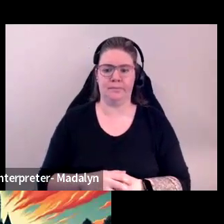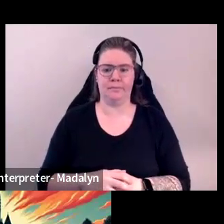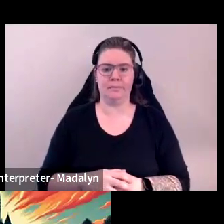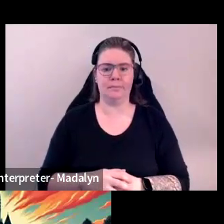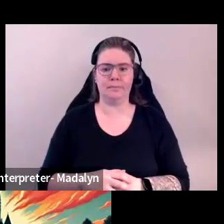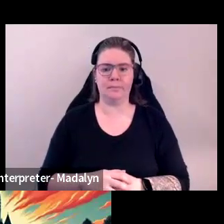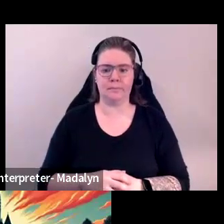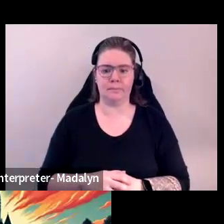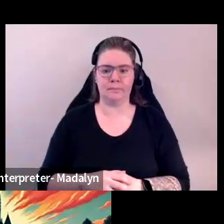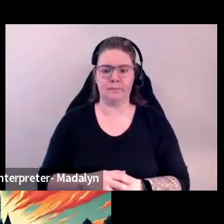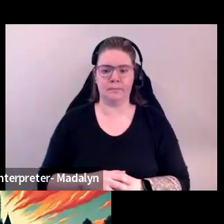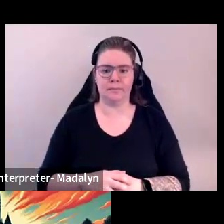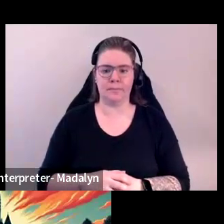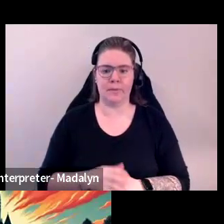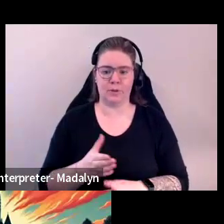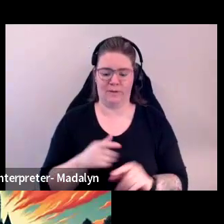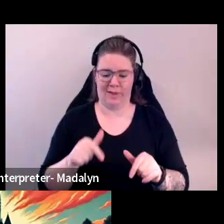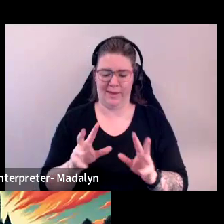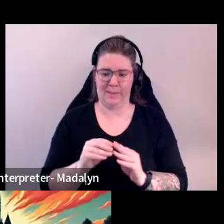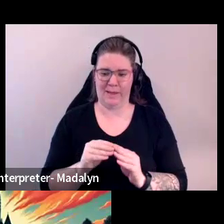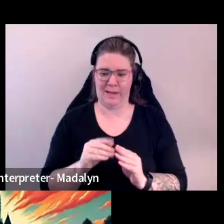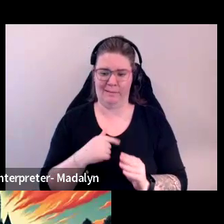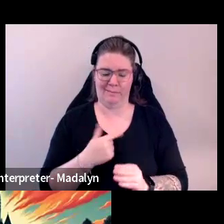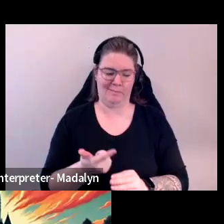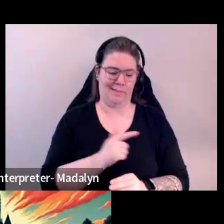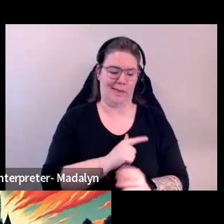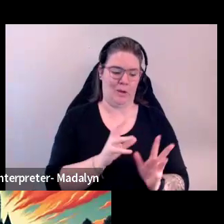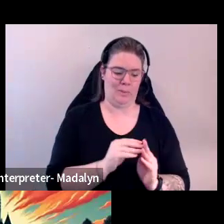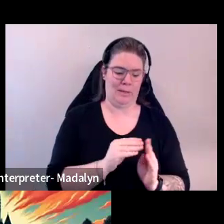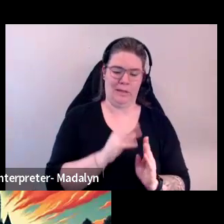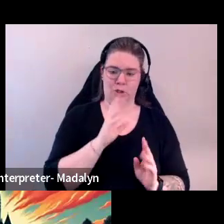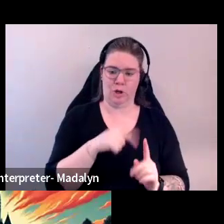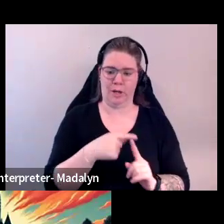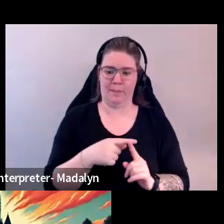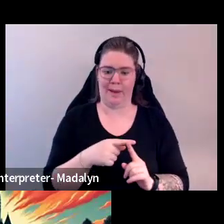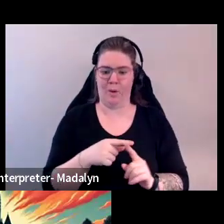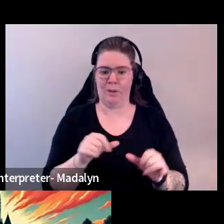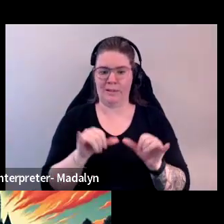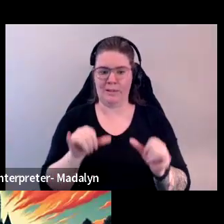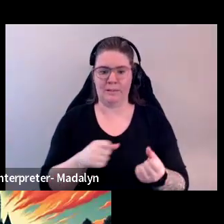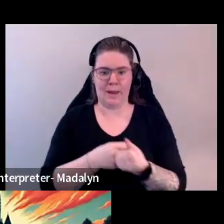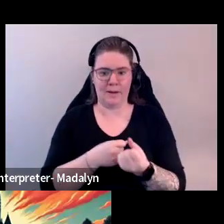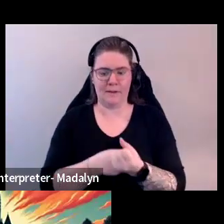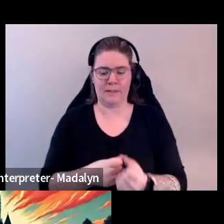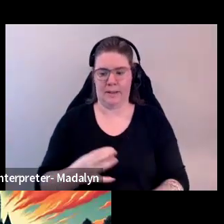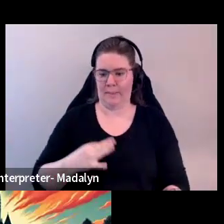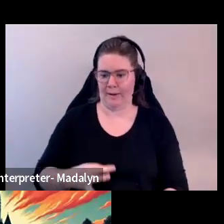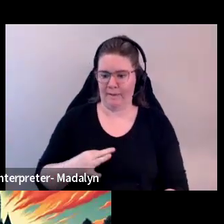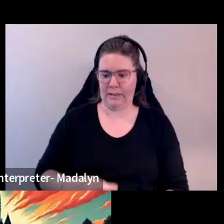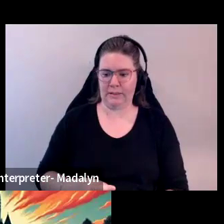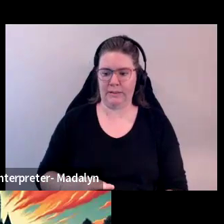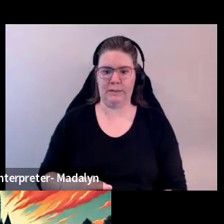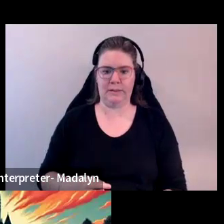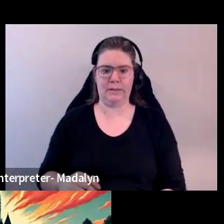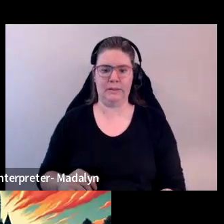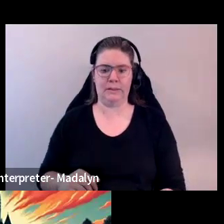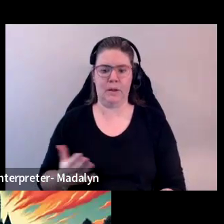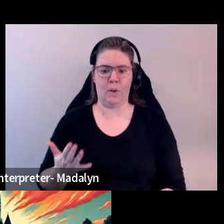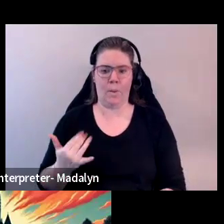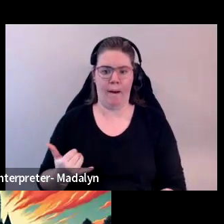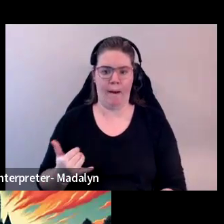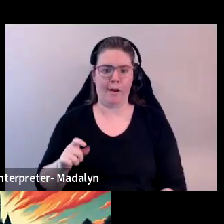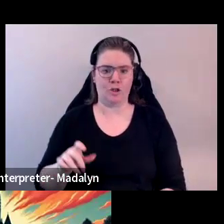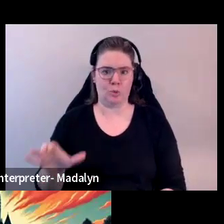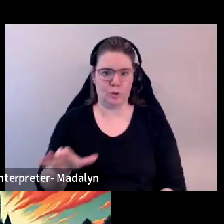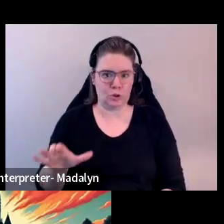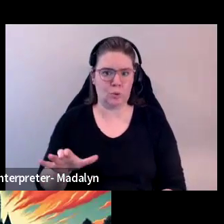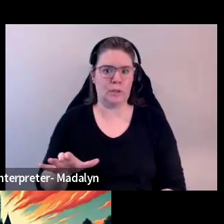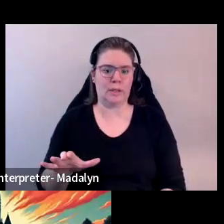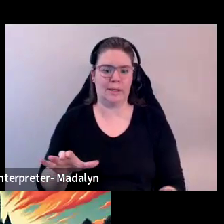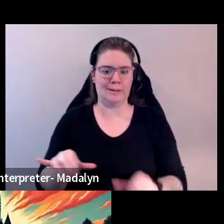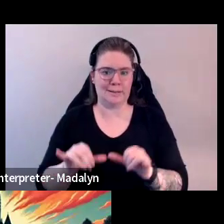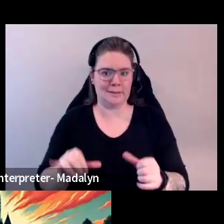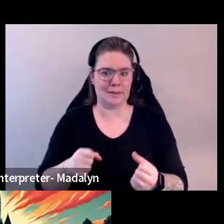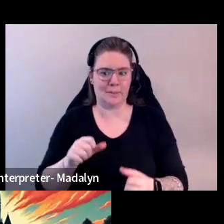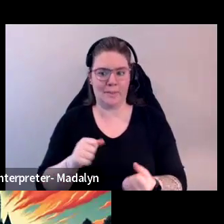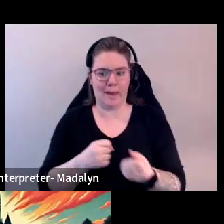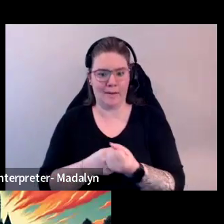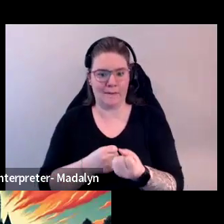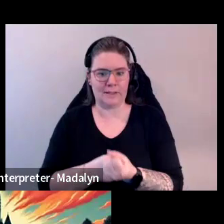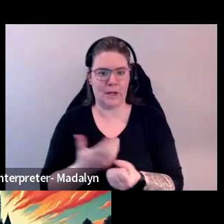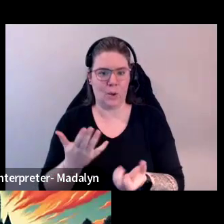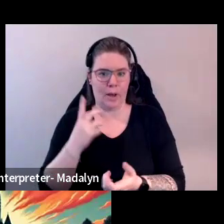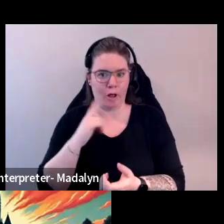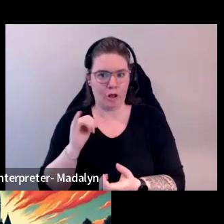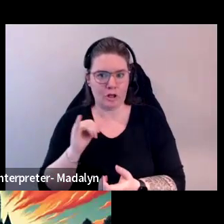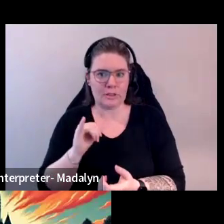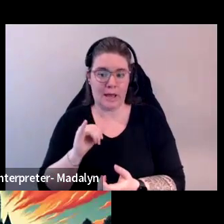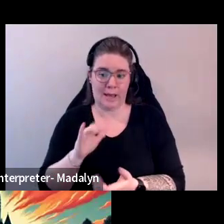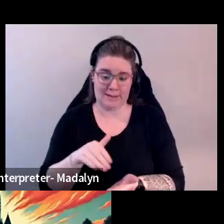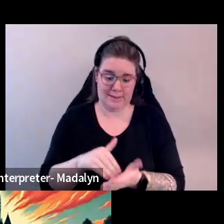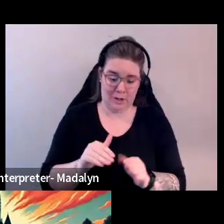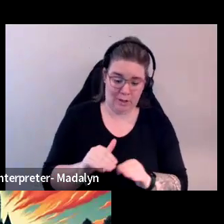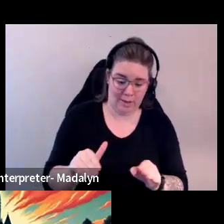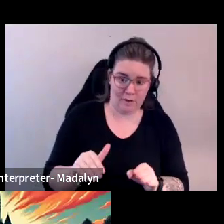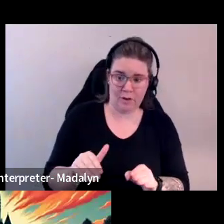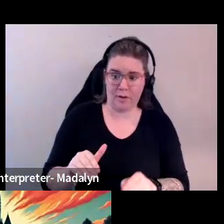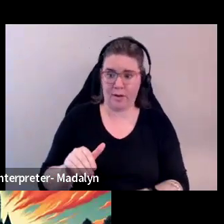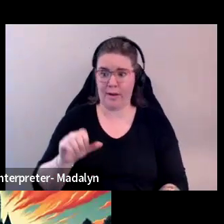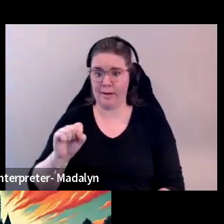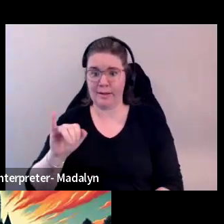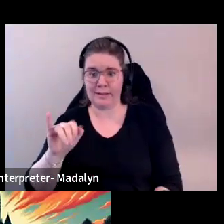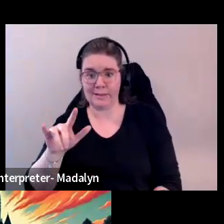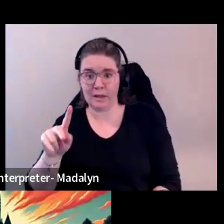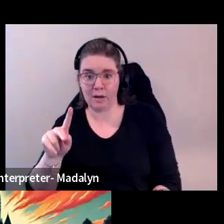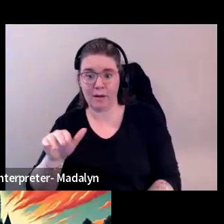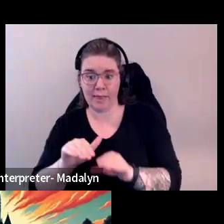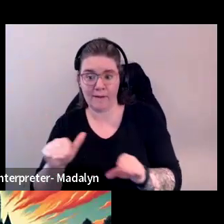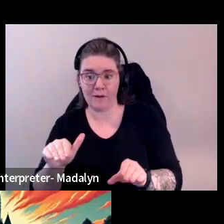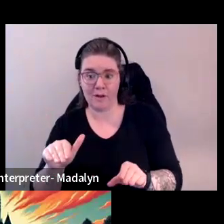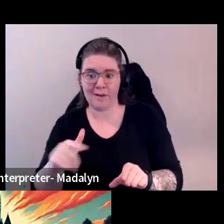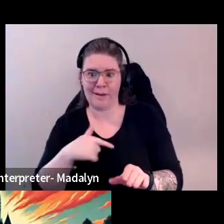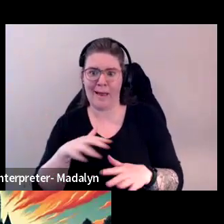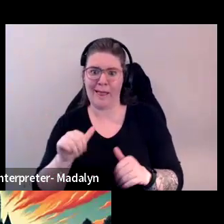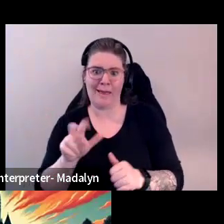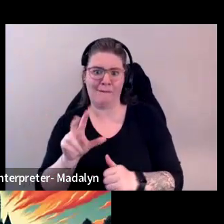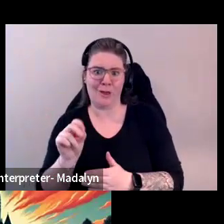Brooke Wilson (she/her): So, just before this meeting, I was in a different meeting, talking about systems, advocacy, and the benefits of systems, advocacy, and why we should be doing systems, advocacy, and what that looks like on a center level, and what that looks like on a silk level. And I left it 30 min early, so don't ask me how it ended.